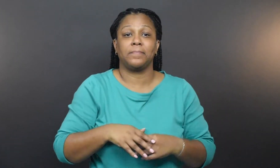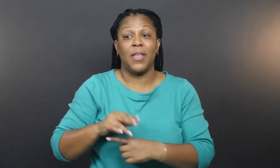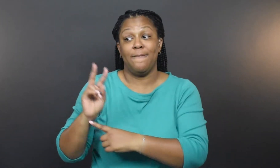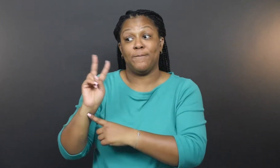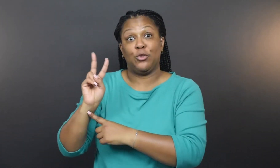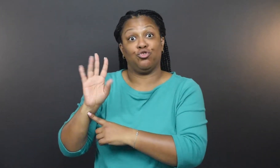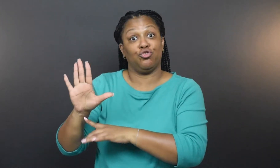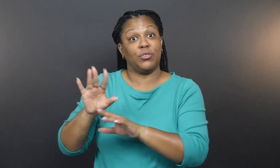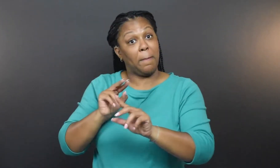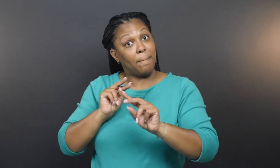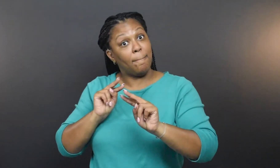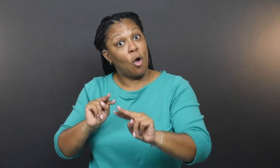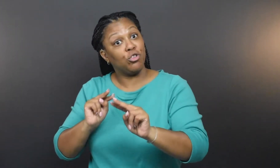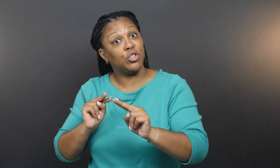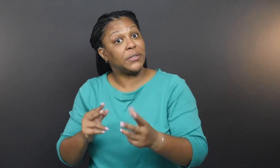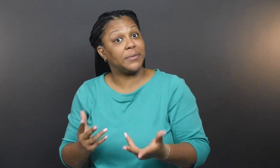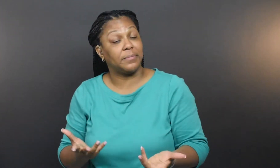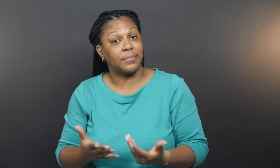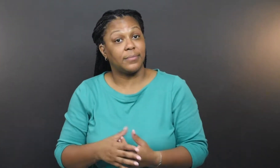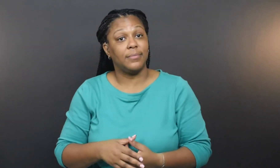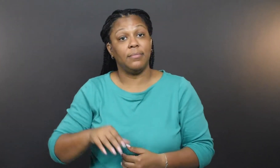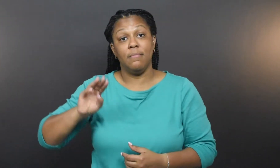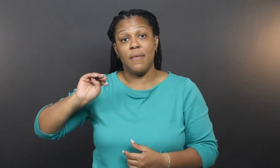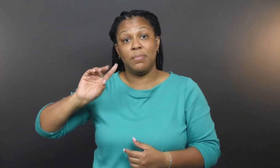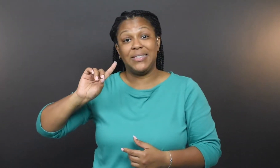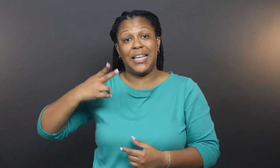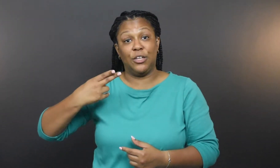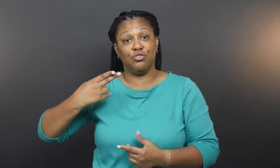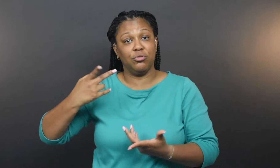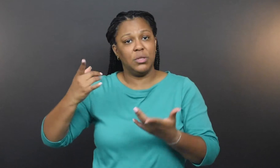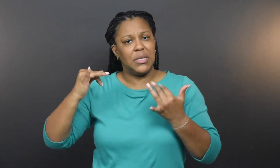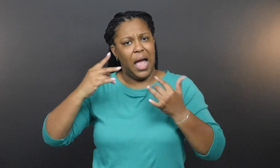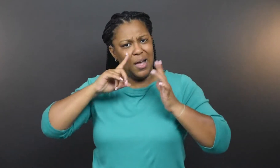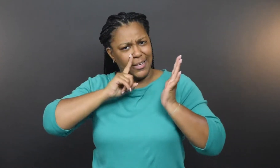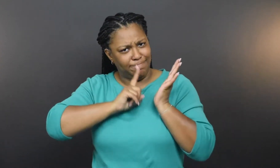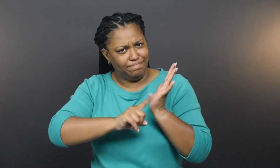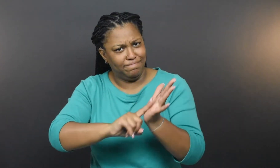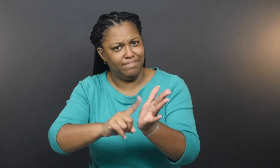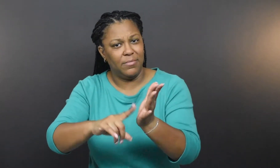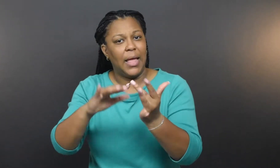Vector monitoring: • MDH has conducted limited field